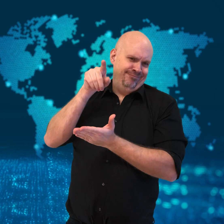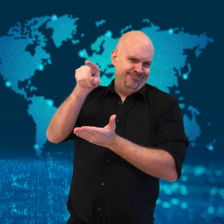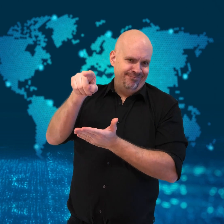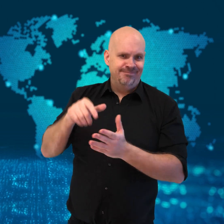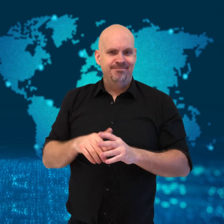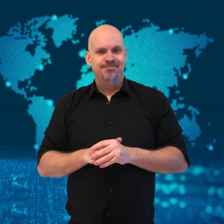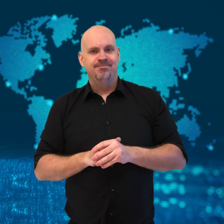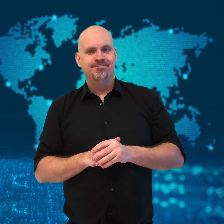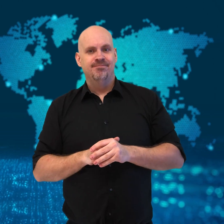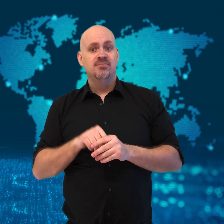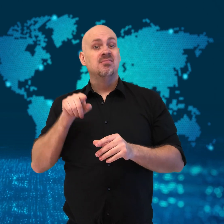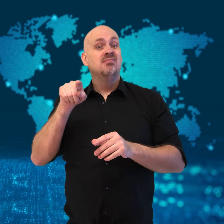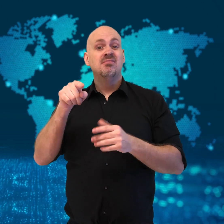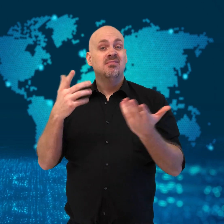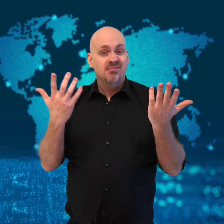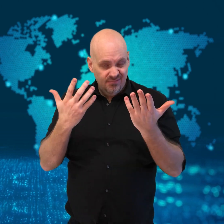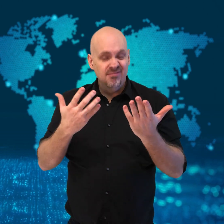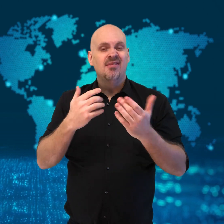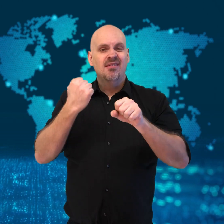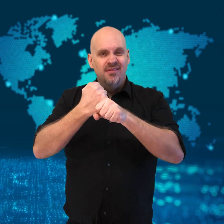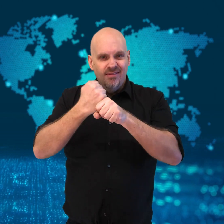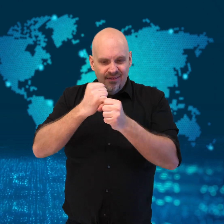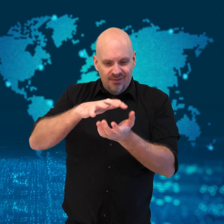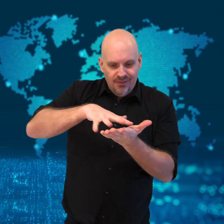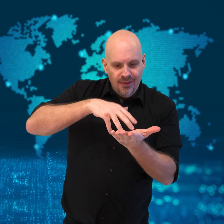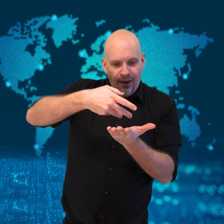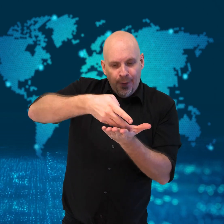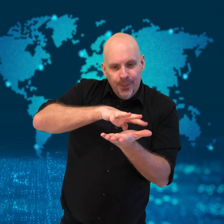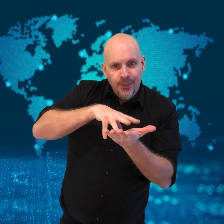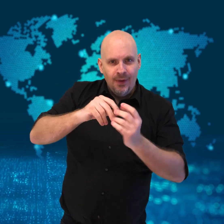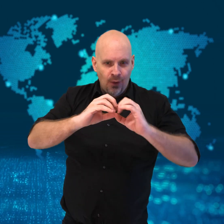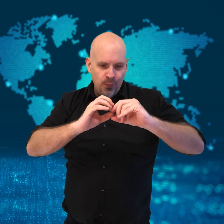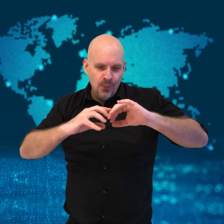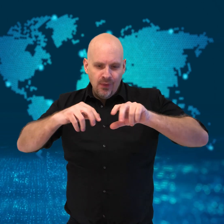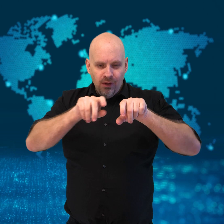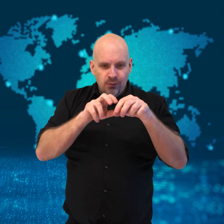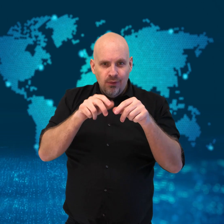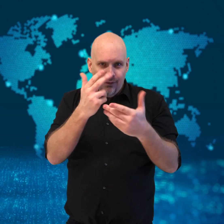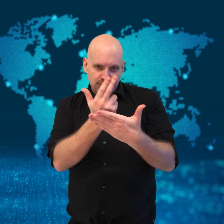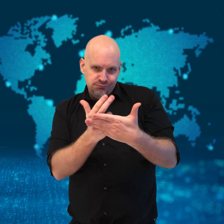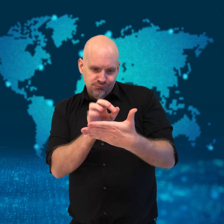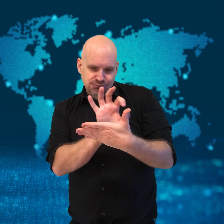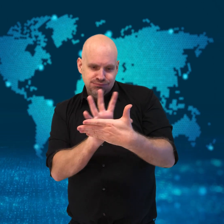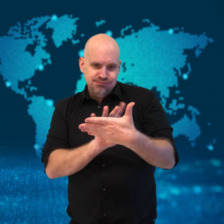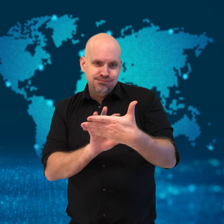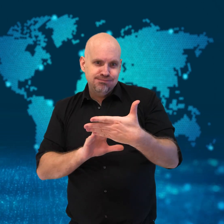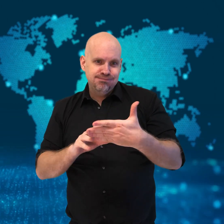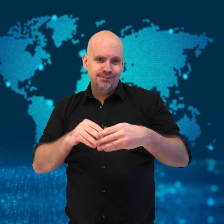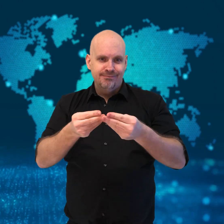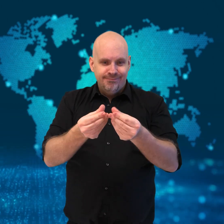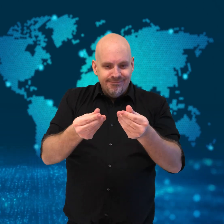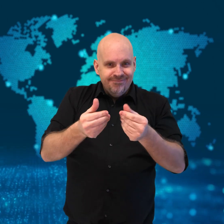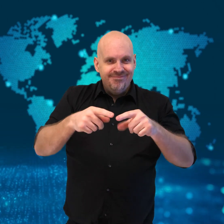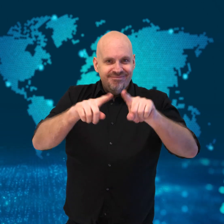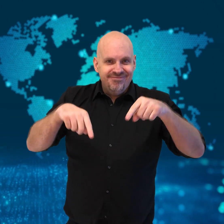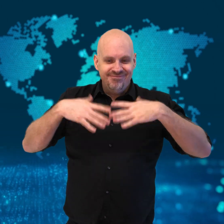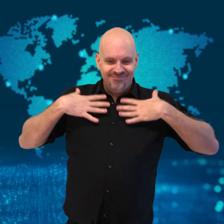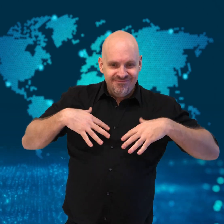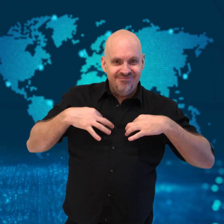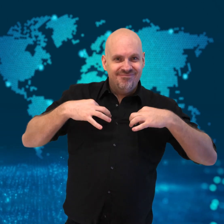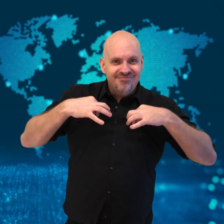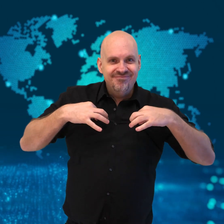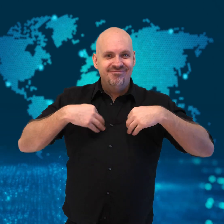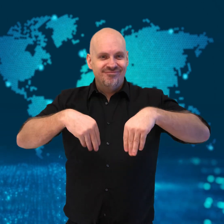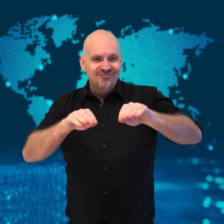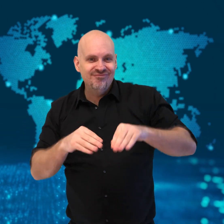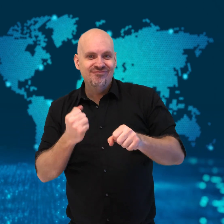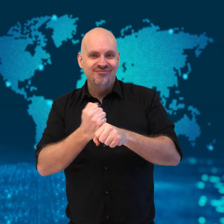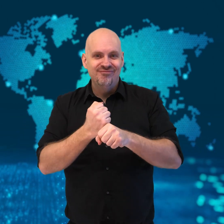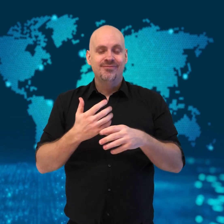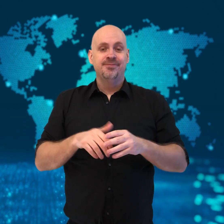The red flood water went viral on social media as thousands of users